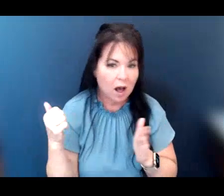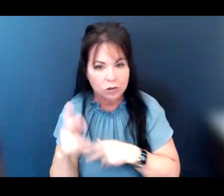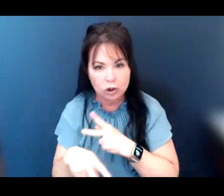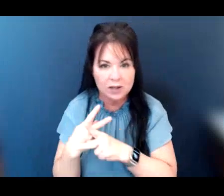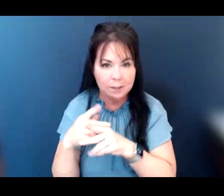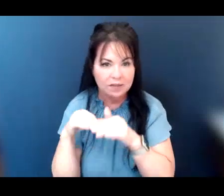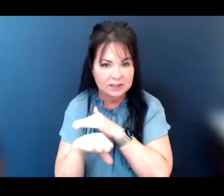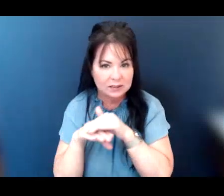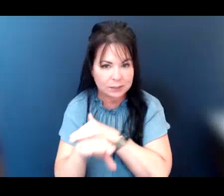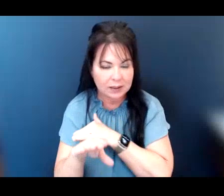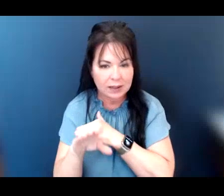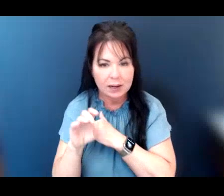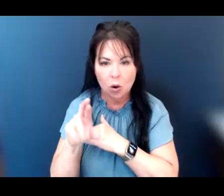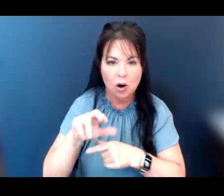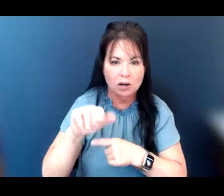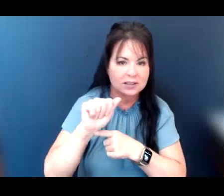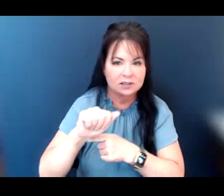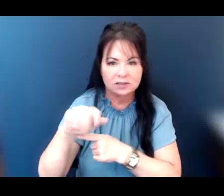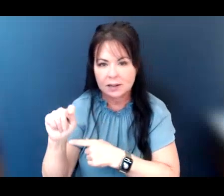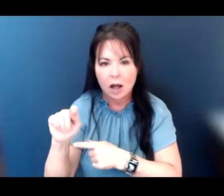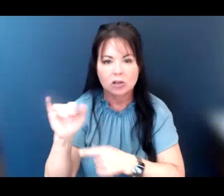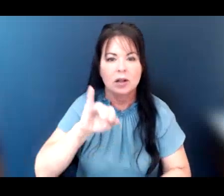technology, like JAWS or NVDA, are able to ignore